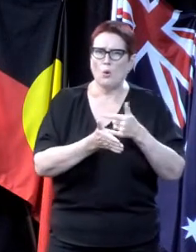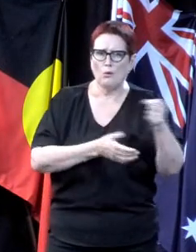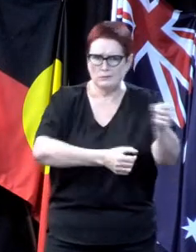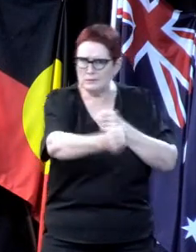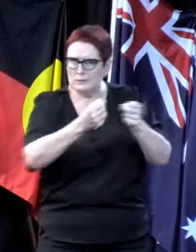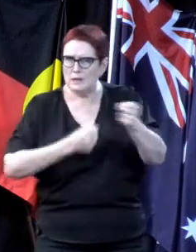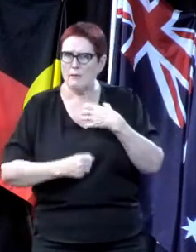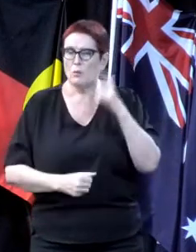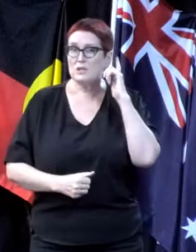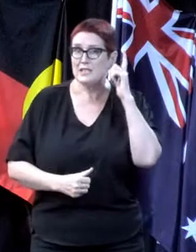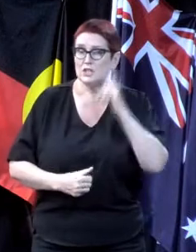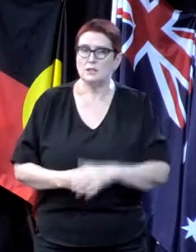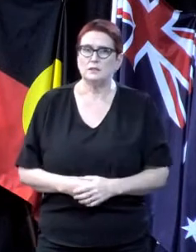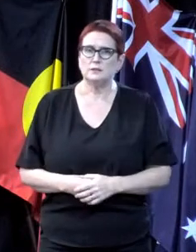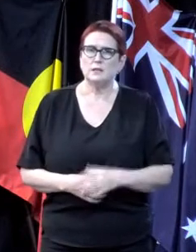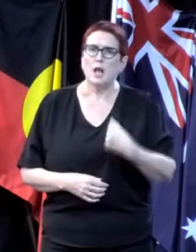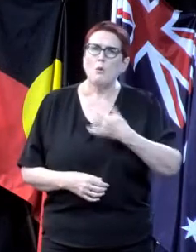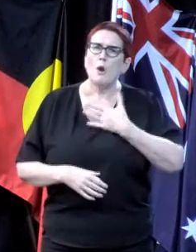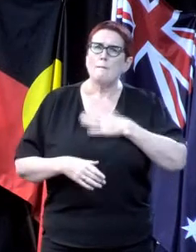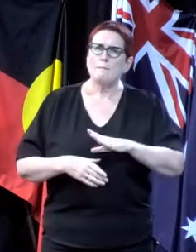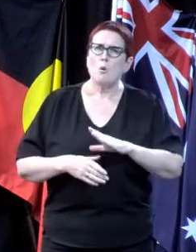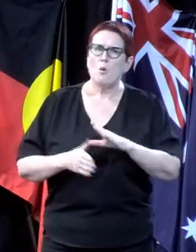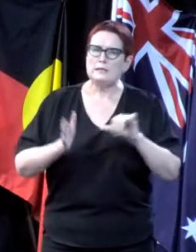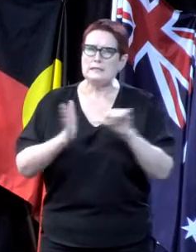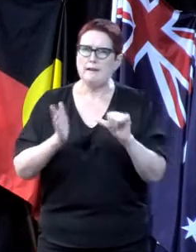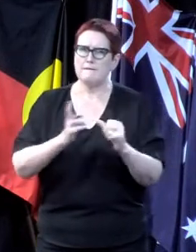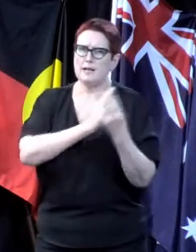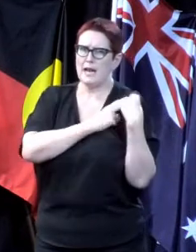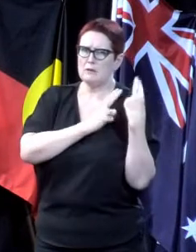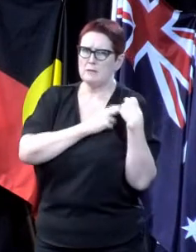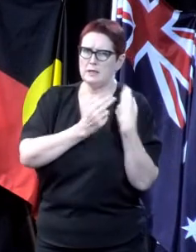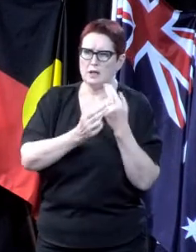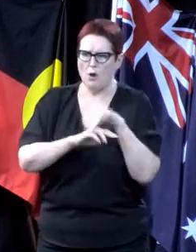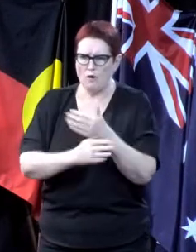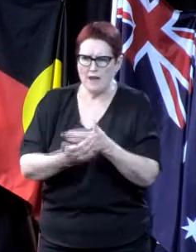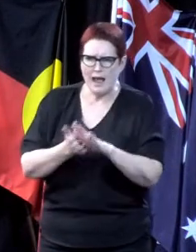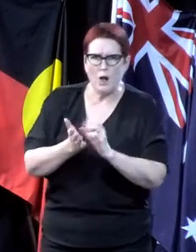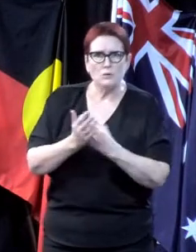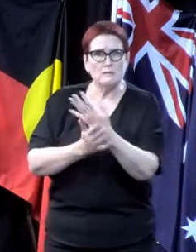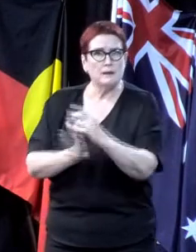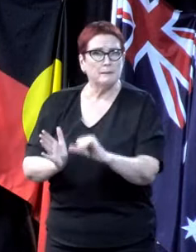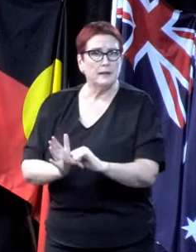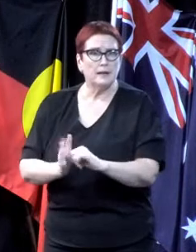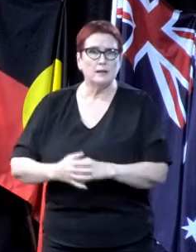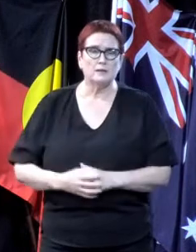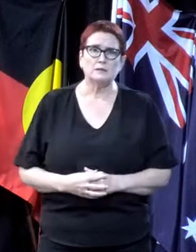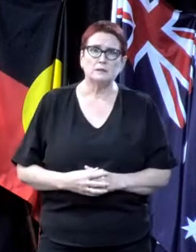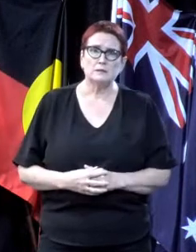how current resourcing is utilized in schools. We know that schools... Do have a lot of resourcing and we’re resourced well and you’ve heard today